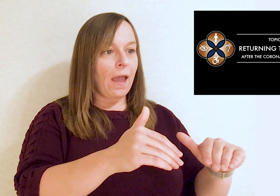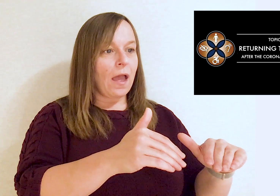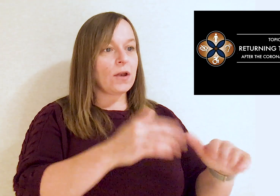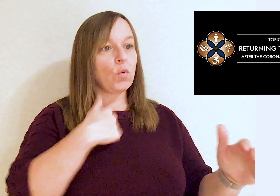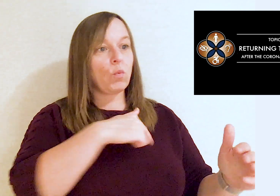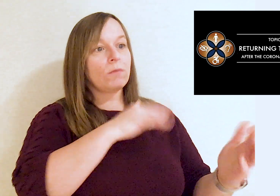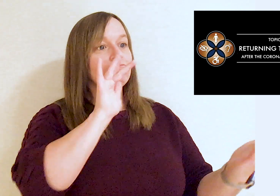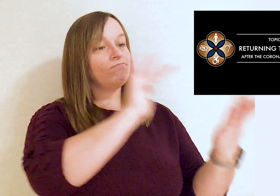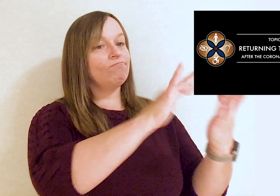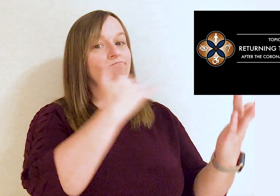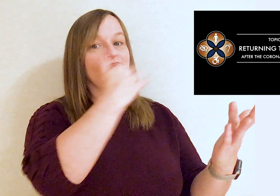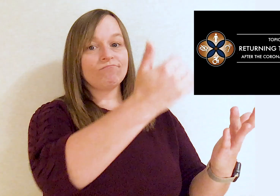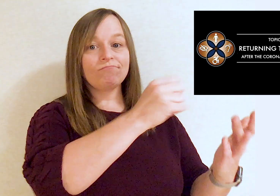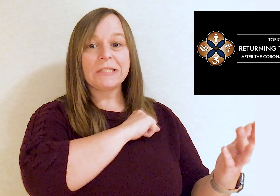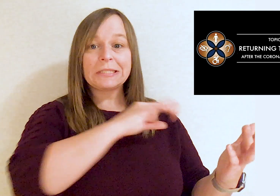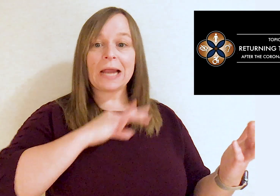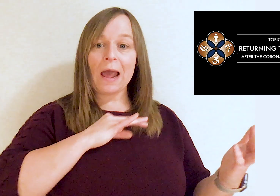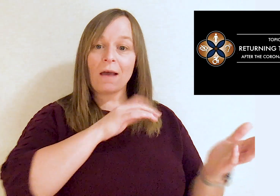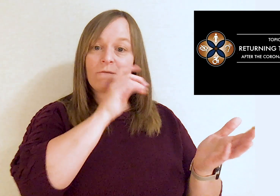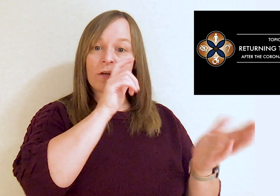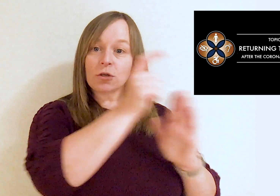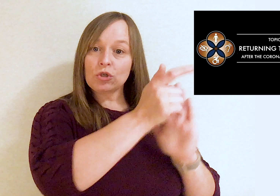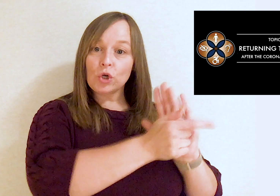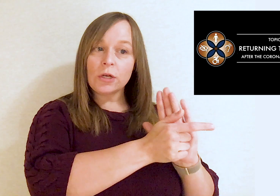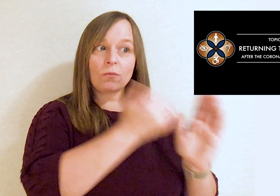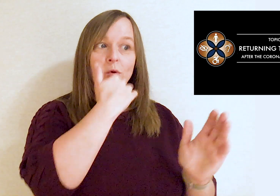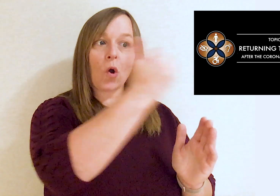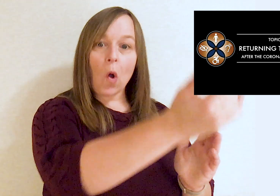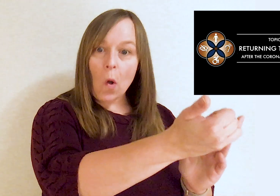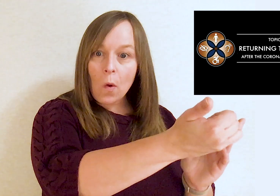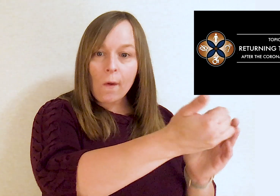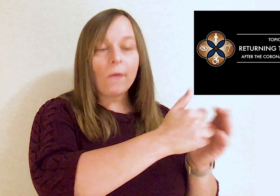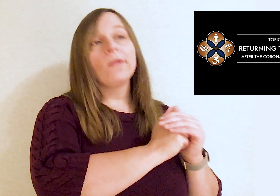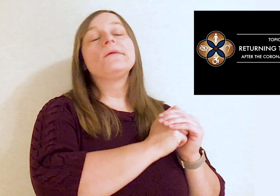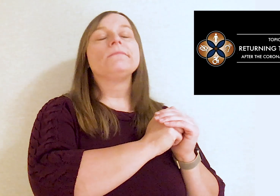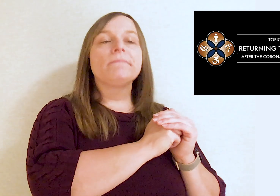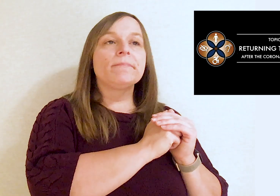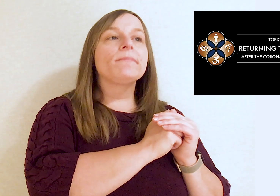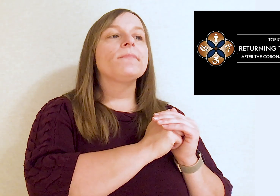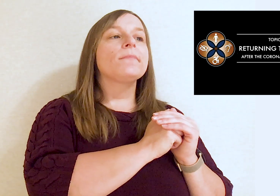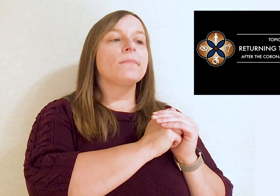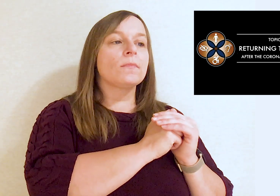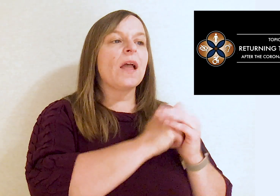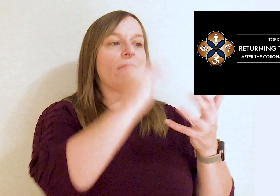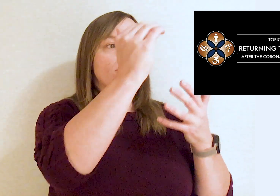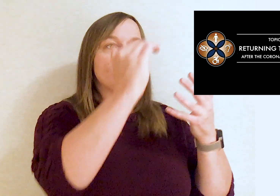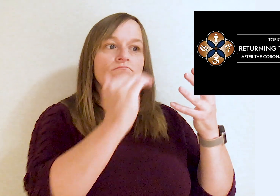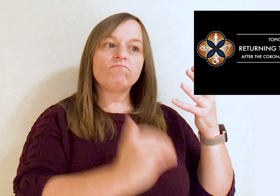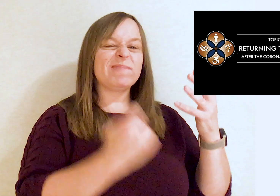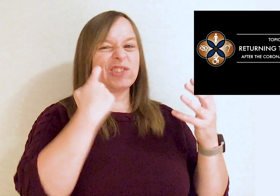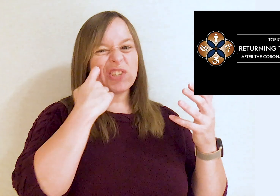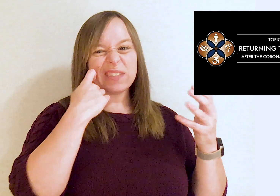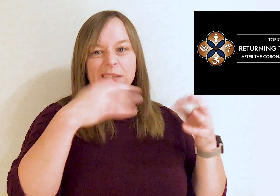we get back to them. A staff attorney gets back to them, and in the case of reasonable accommodations, and walks them through it much as I just did